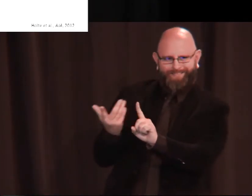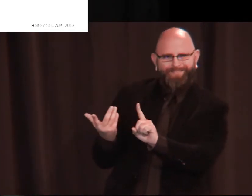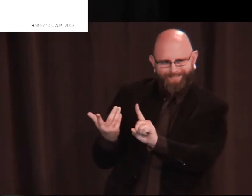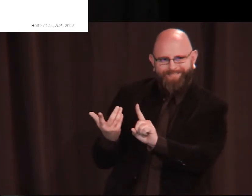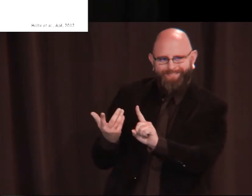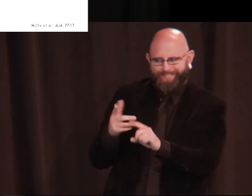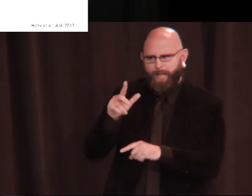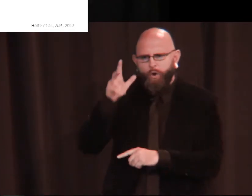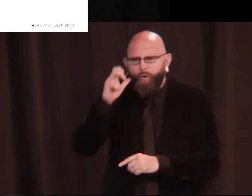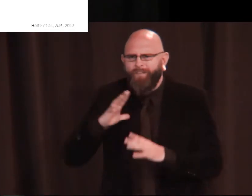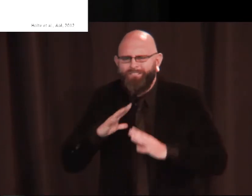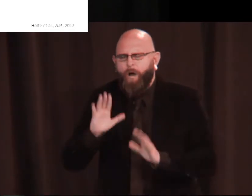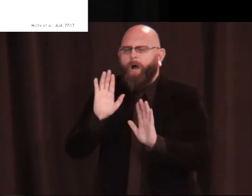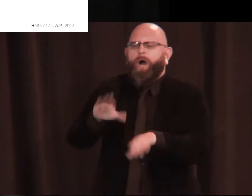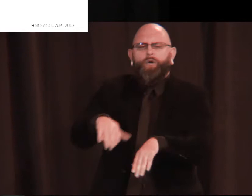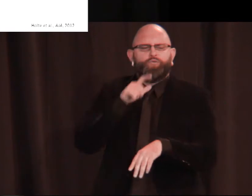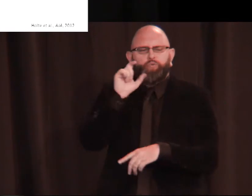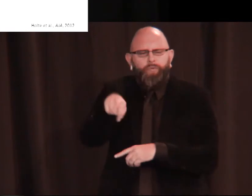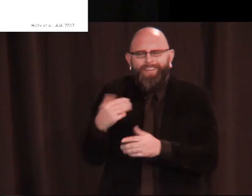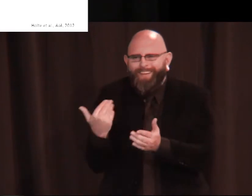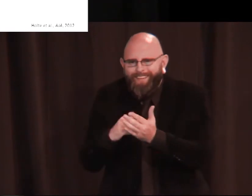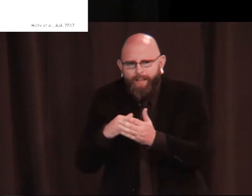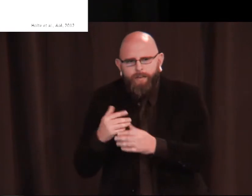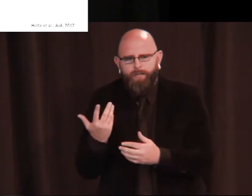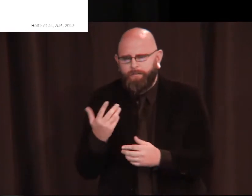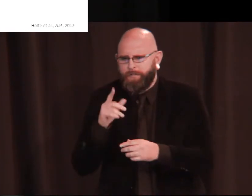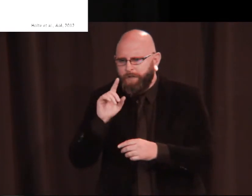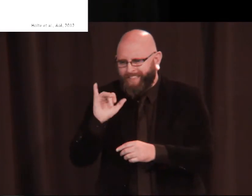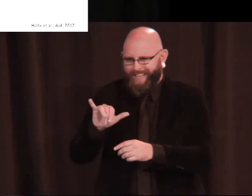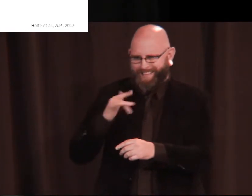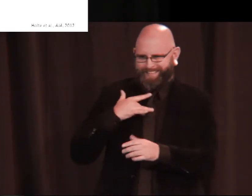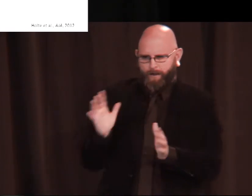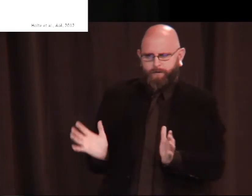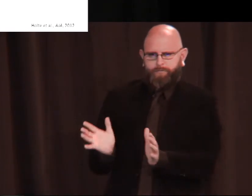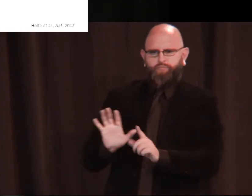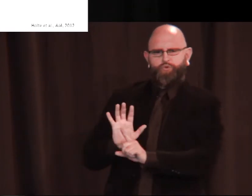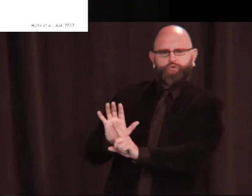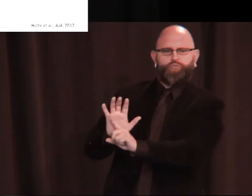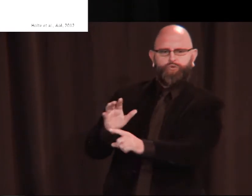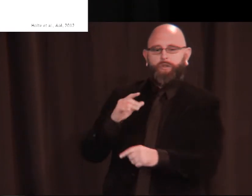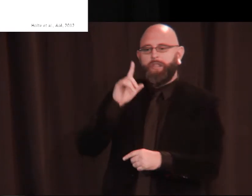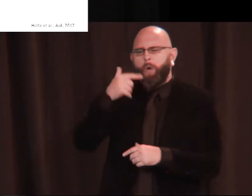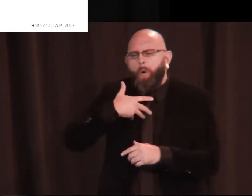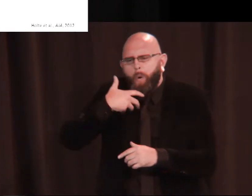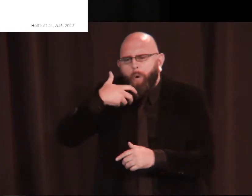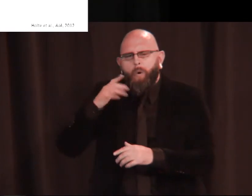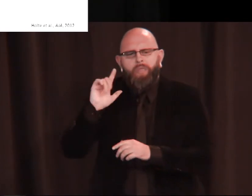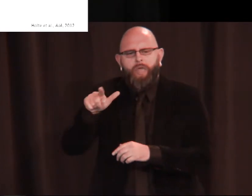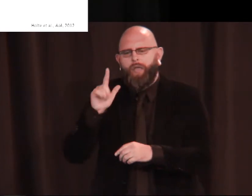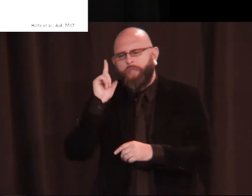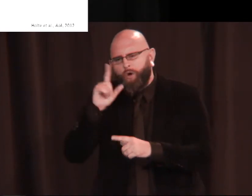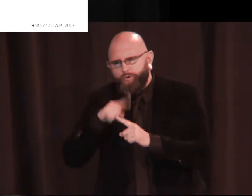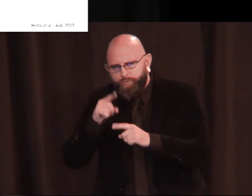You don't need to go and get this extra hearing test. Or you can wait until they're older, they'll be just fine.